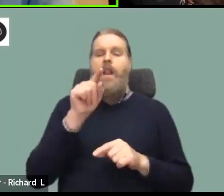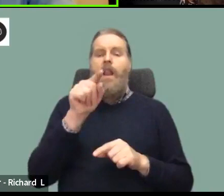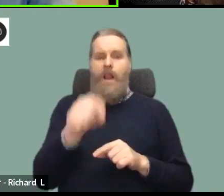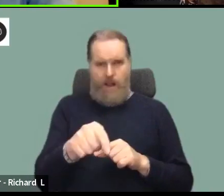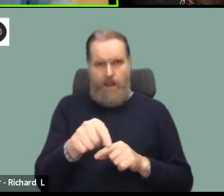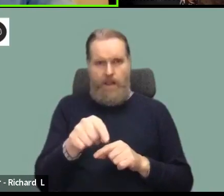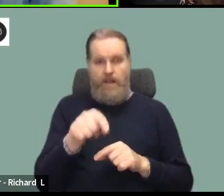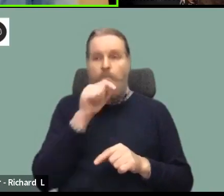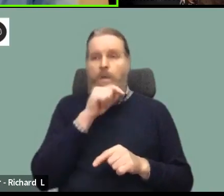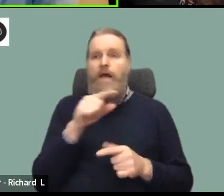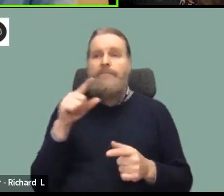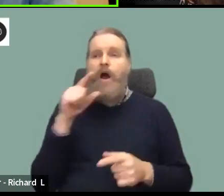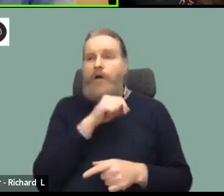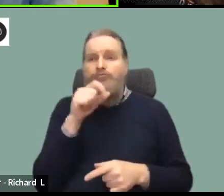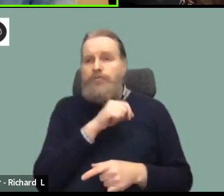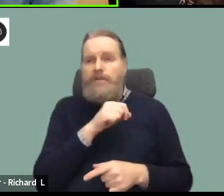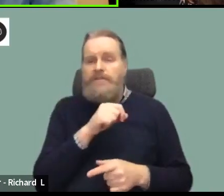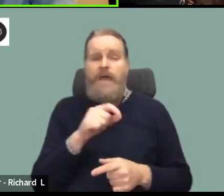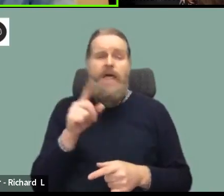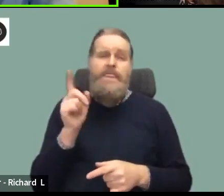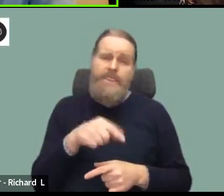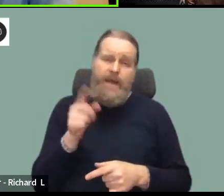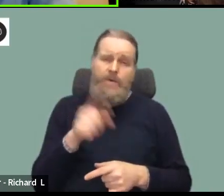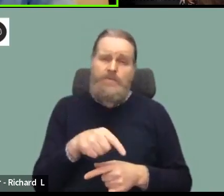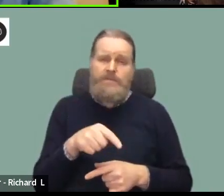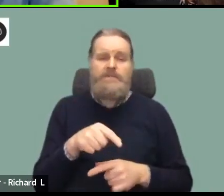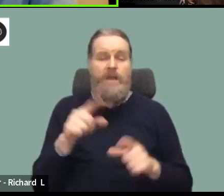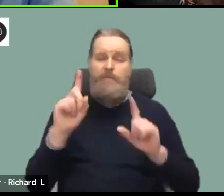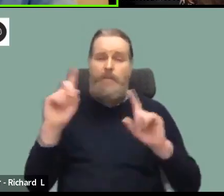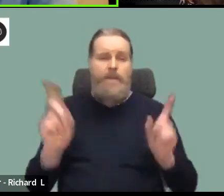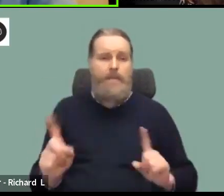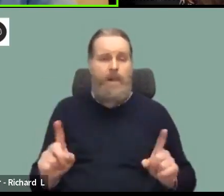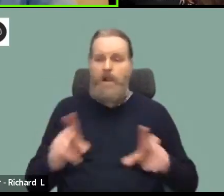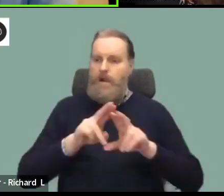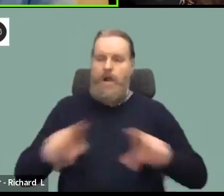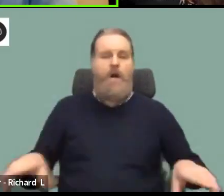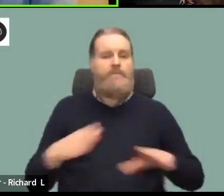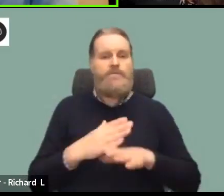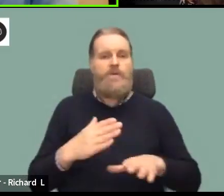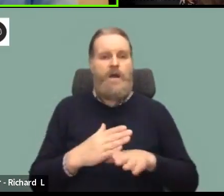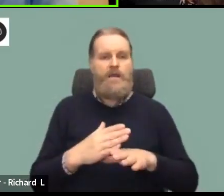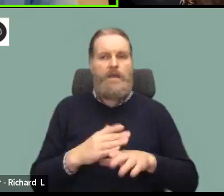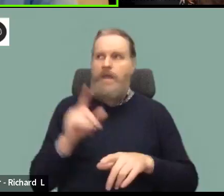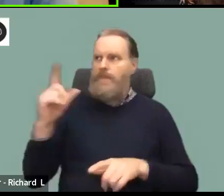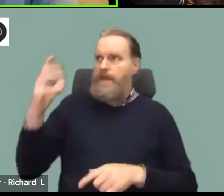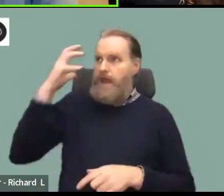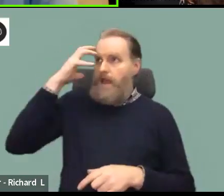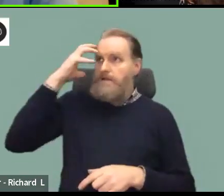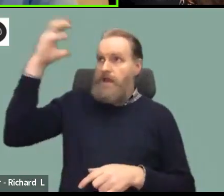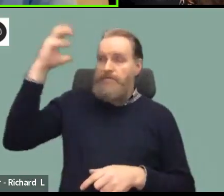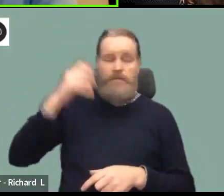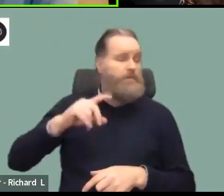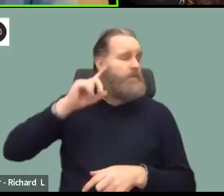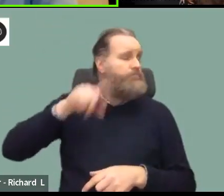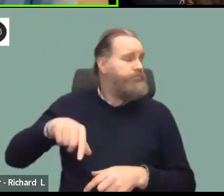, all our members out with hundreds of thousands of other public sector workers will be an incredibly be an incredibly hard line for the government to have to